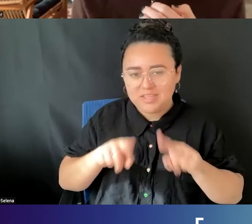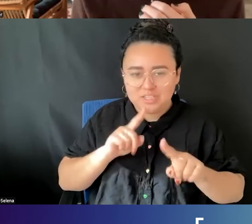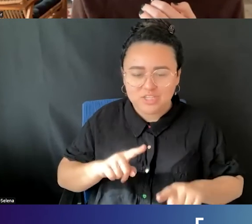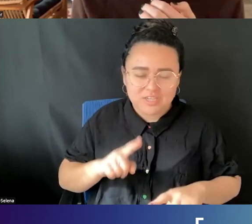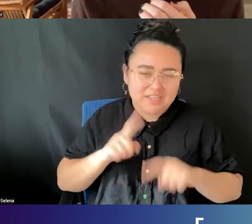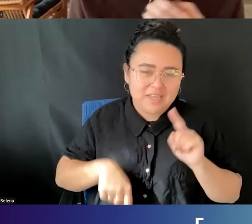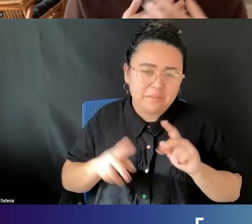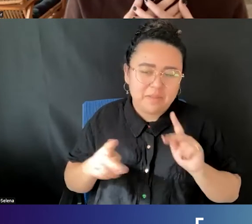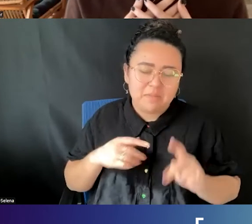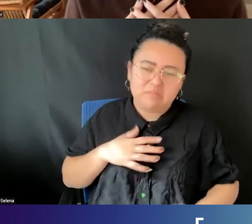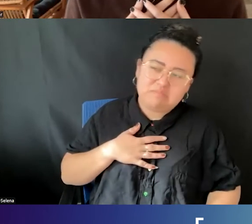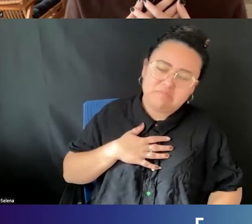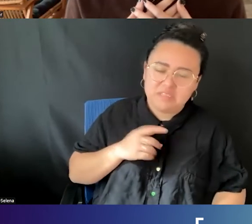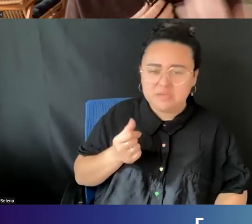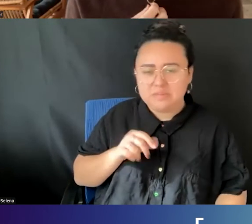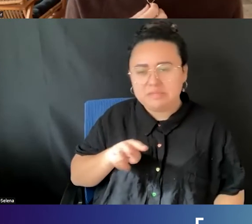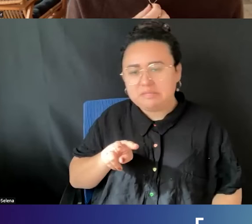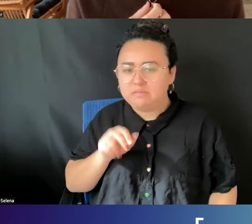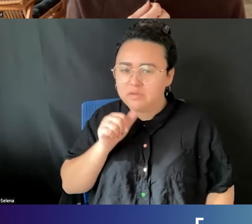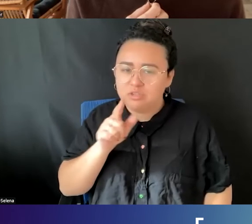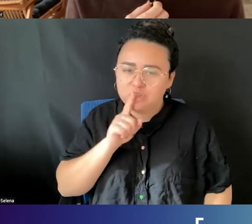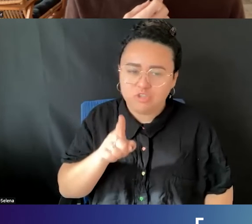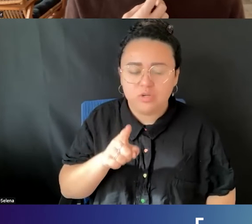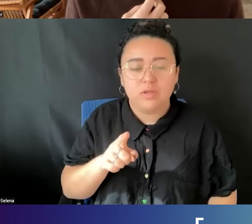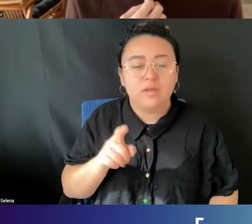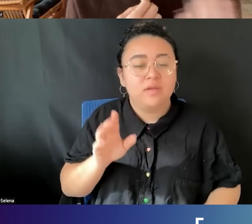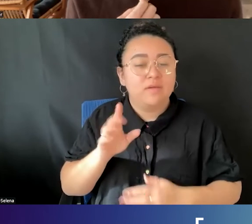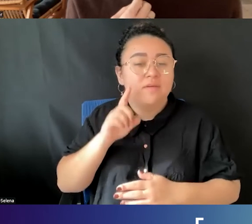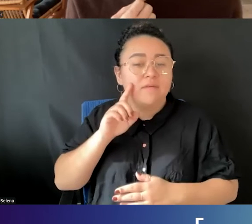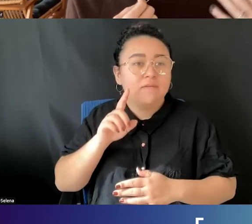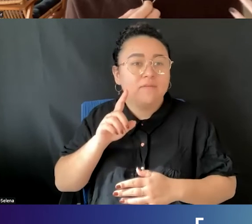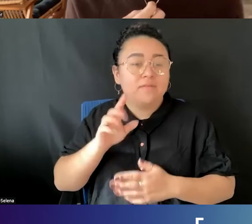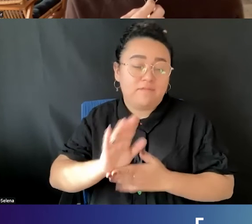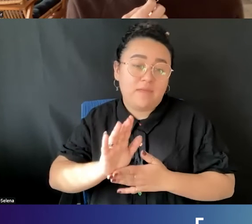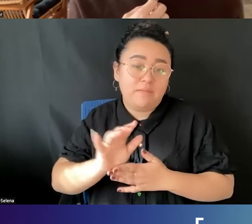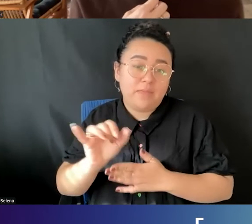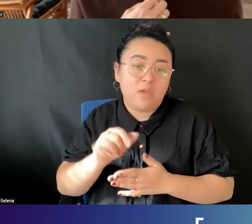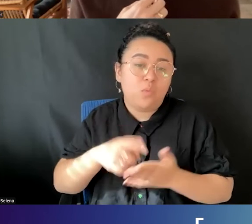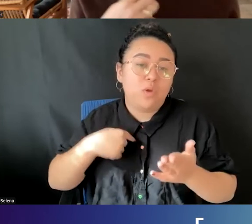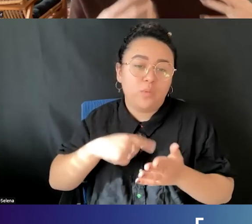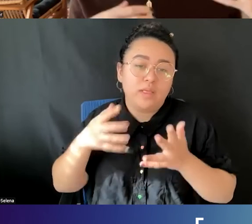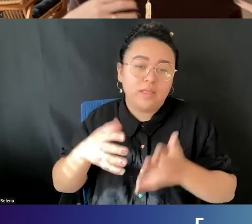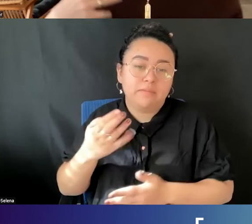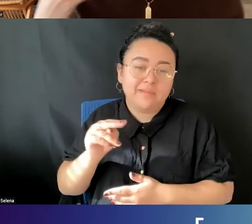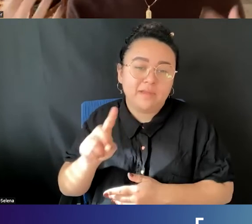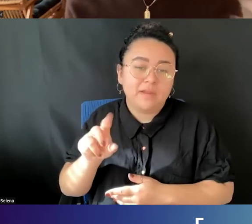And I think, frankly, you know, I would say a film like What We Leave Behind or, you know, many of the kinds of projects I admire where it feels like